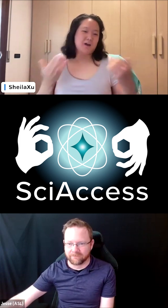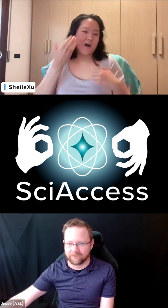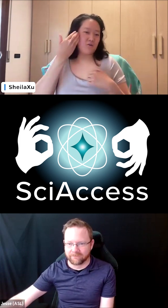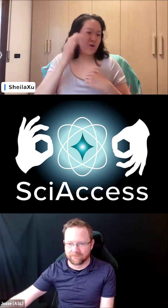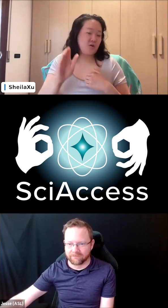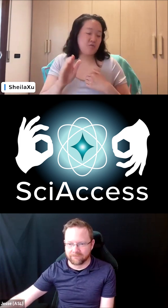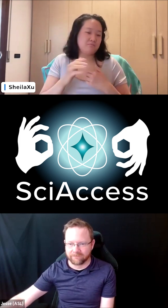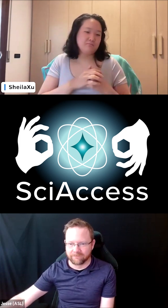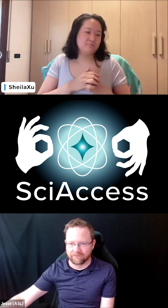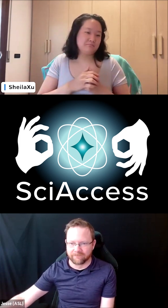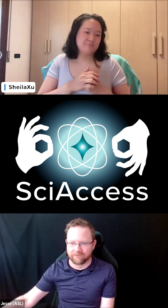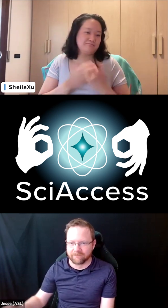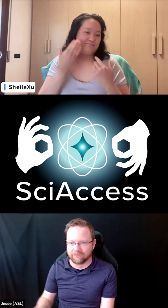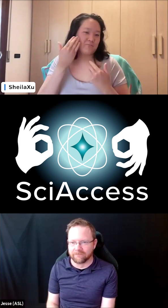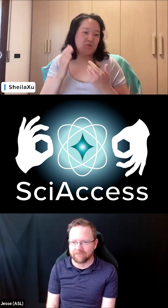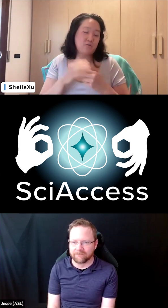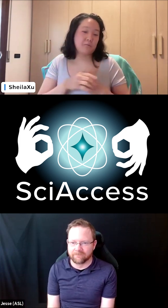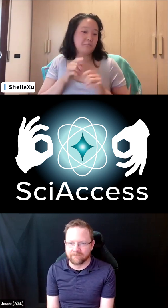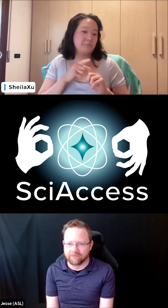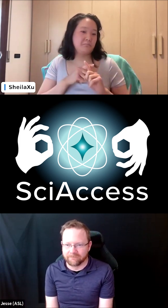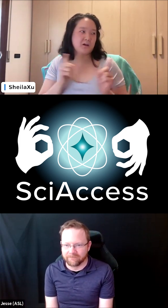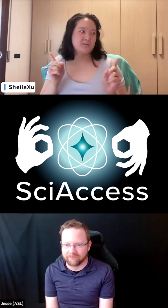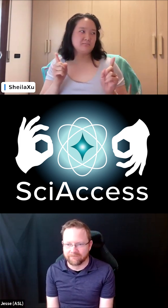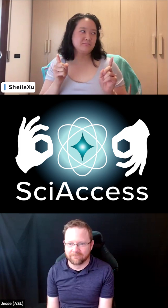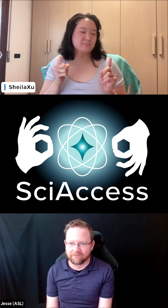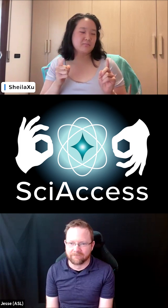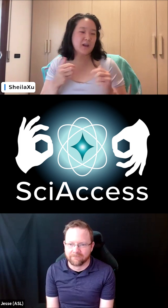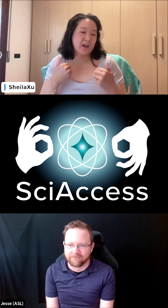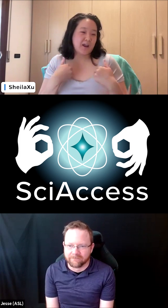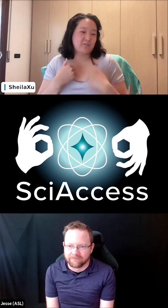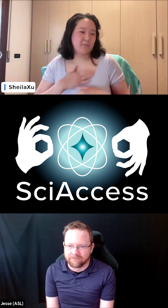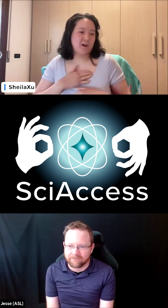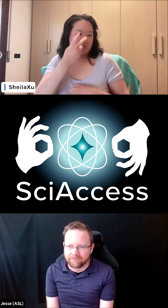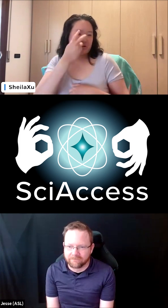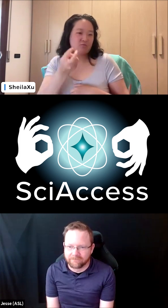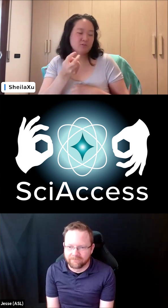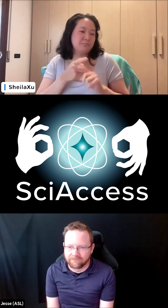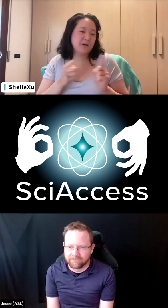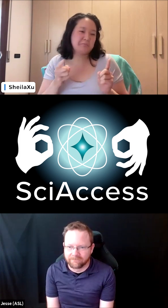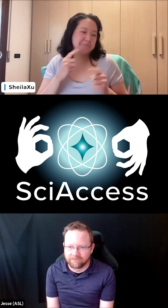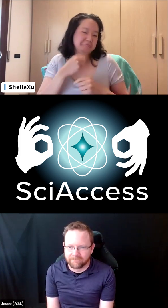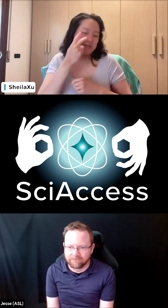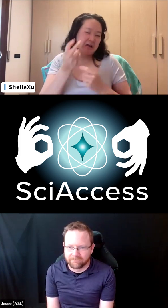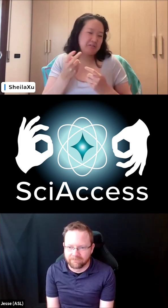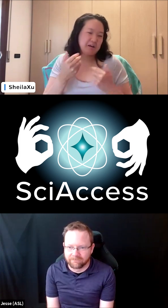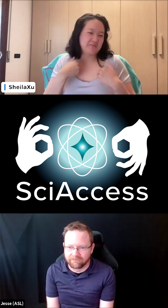I don't know if the technology is available. But I have my doubts and I don't think they have that